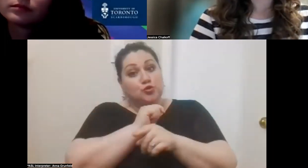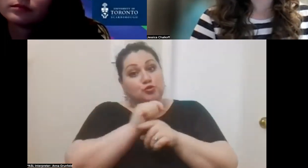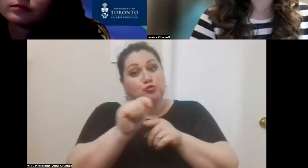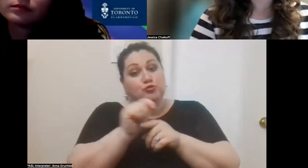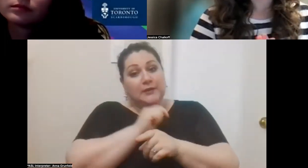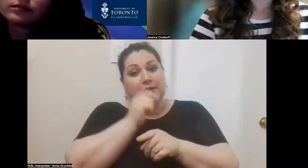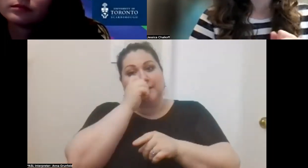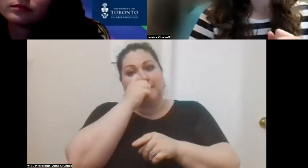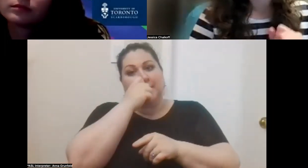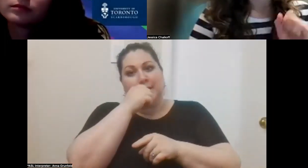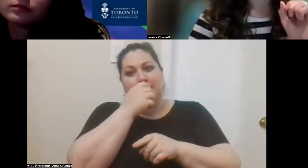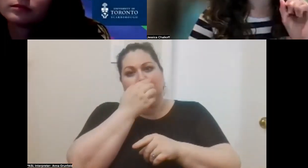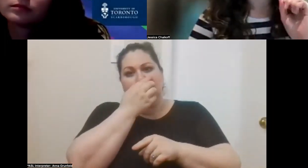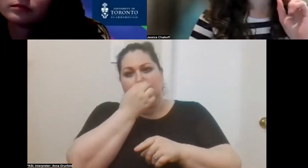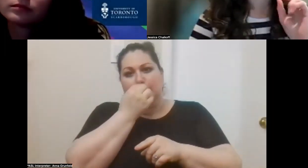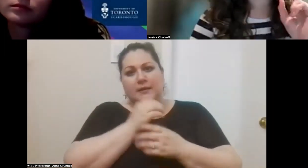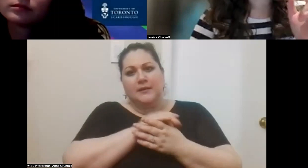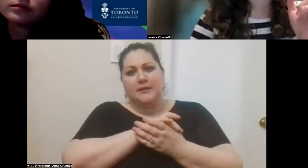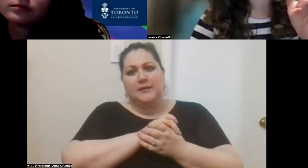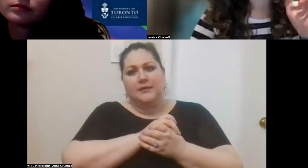Sorry. Give me one second.